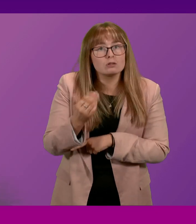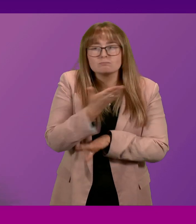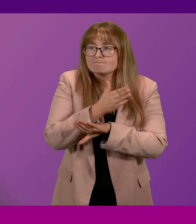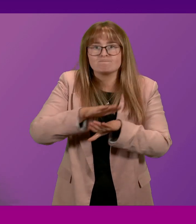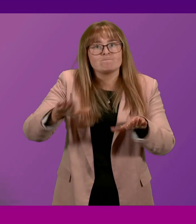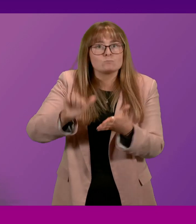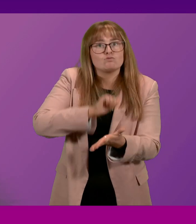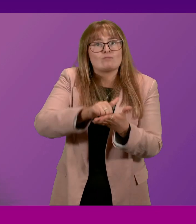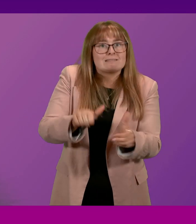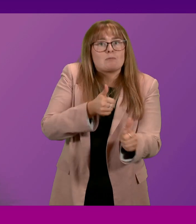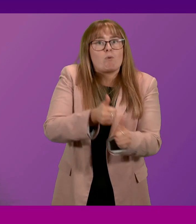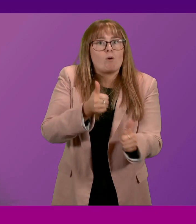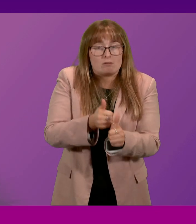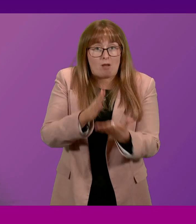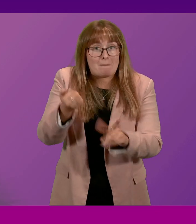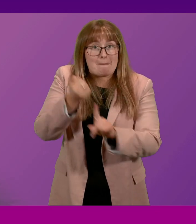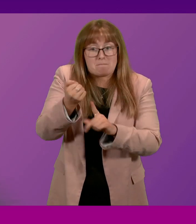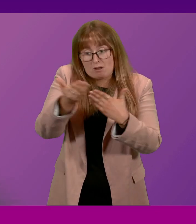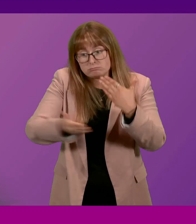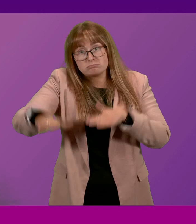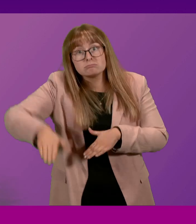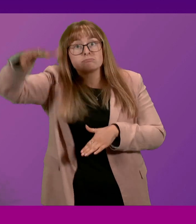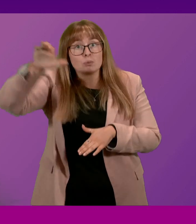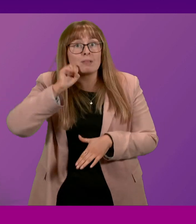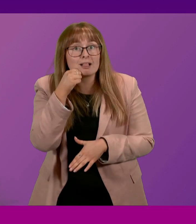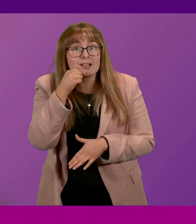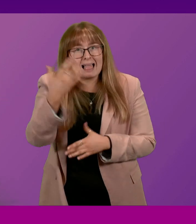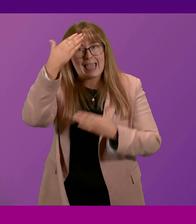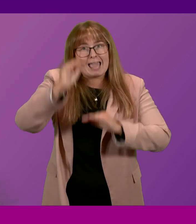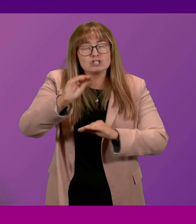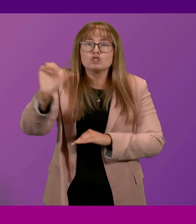need, and that will impact on their whole lives. Education is meant to be the great leveller in our